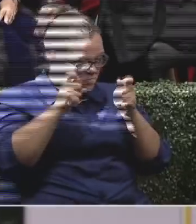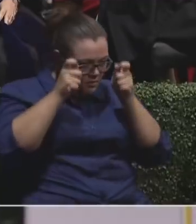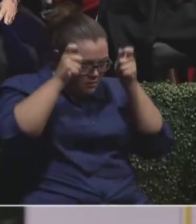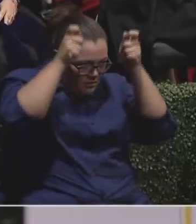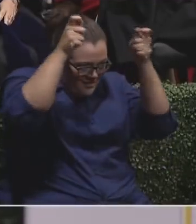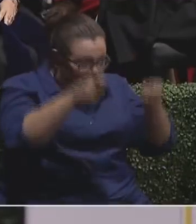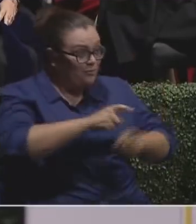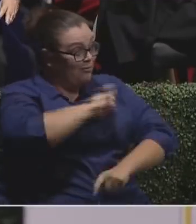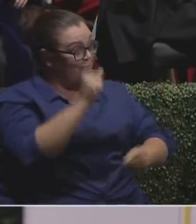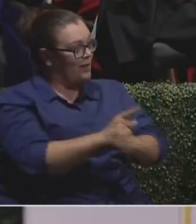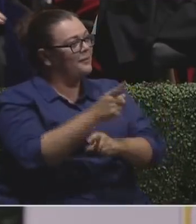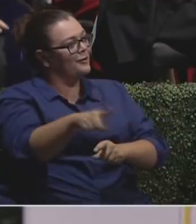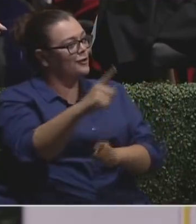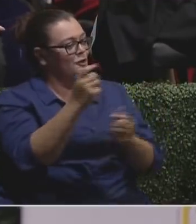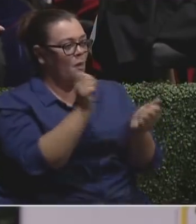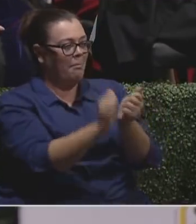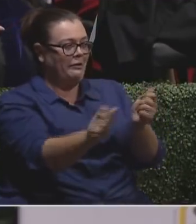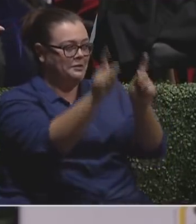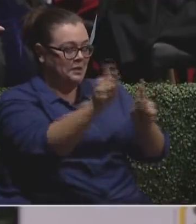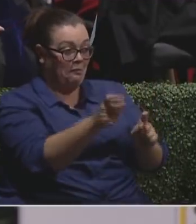OKAY. HERE WE GO.